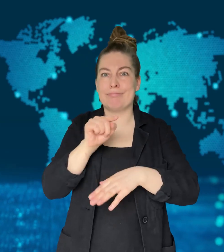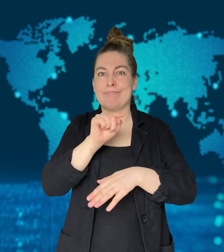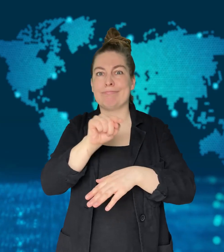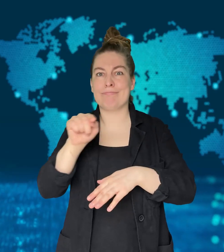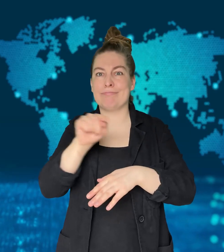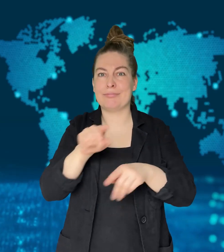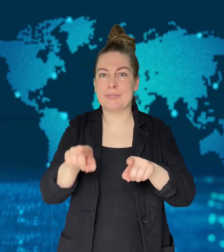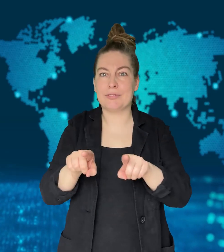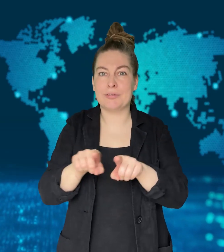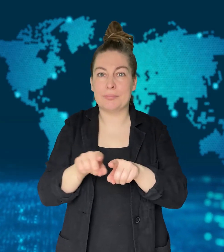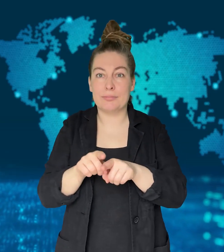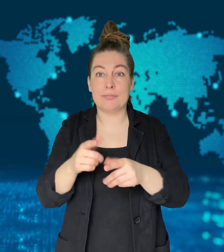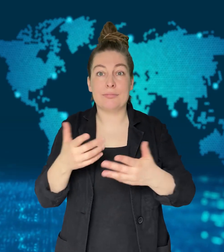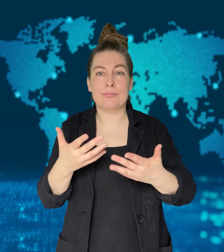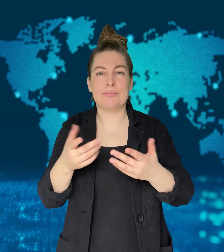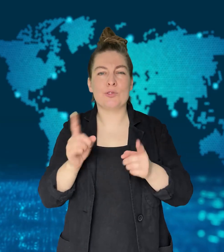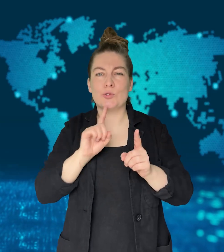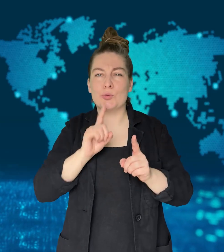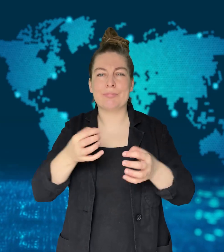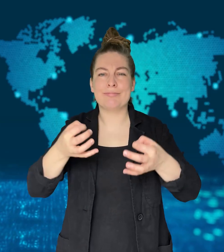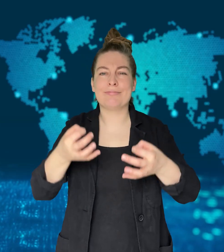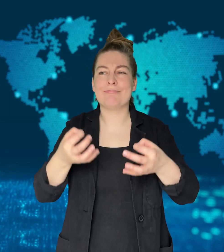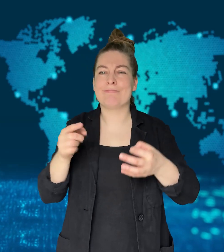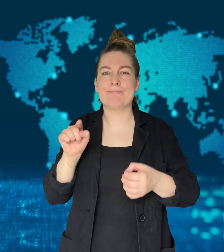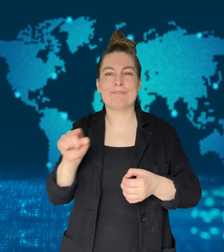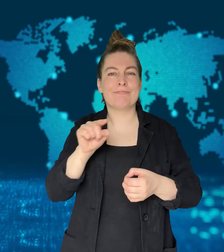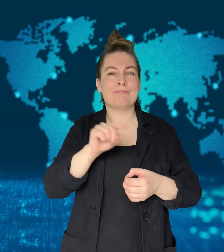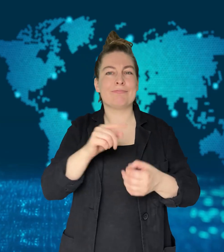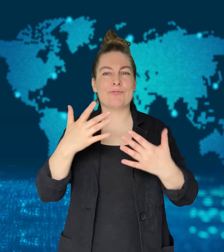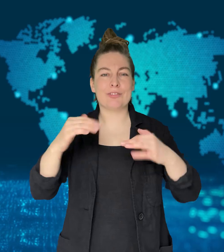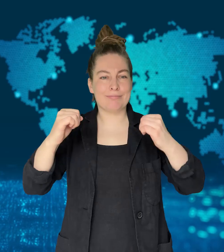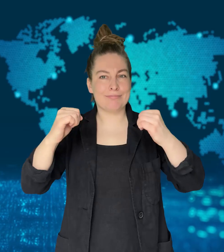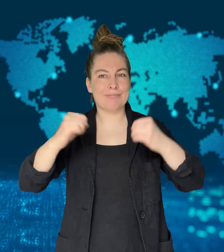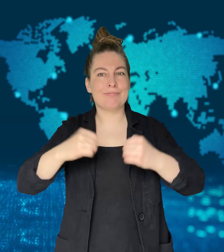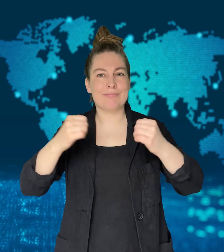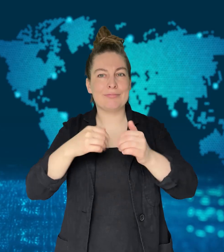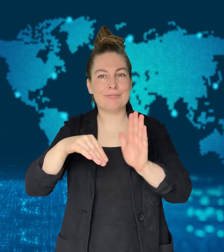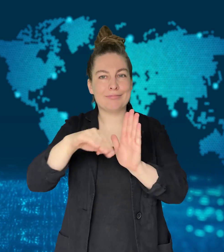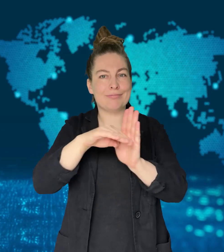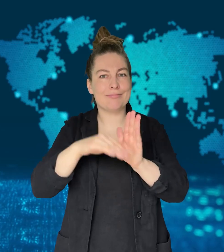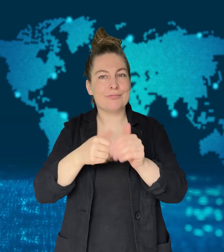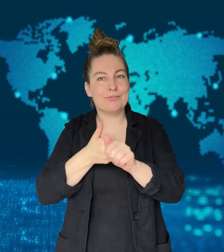According to the ceasefire, Hezbollah was to